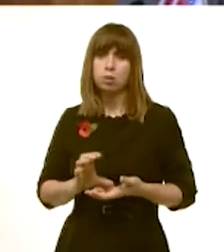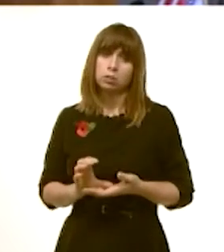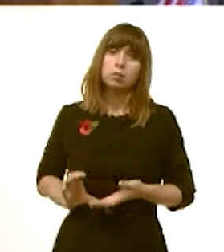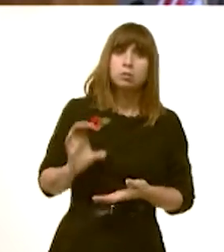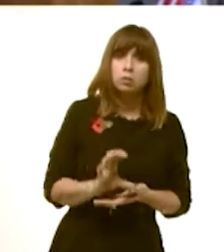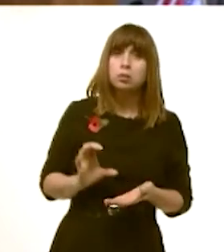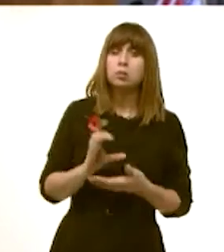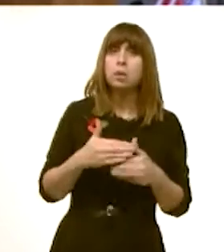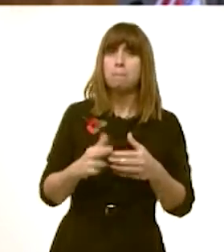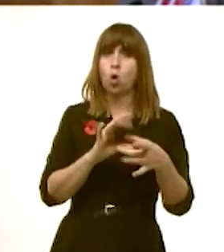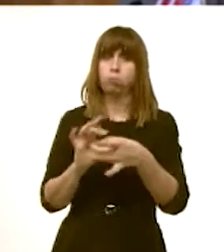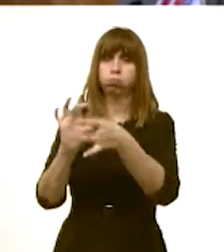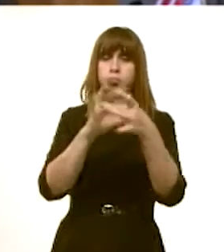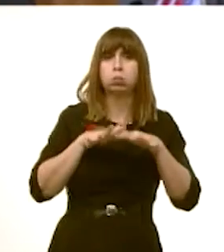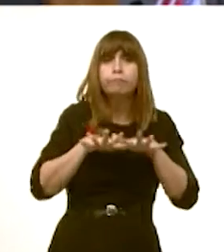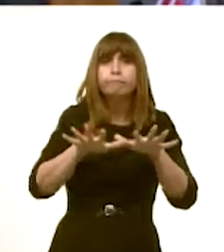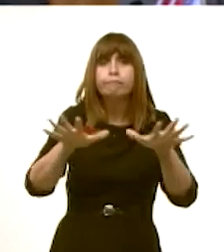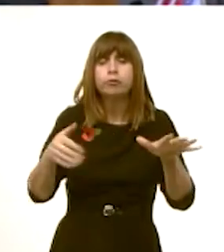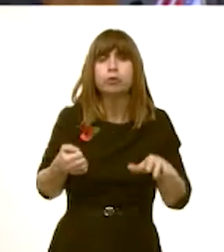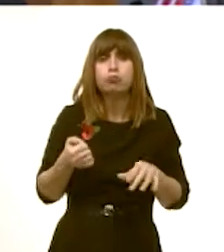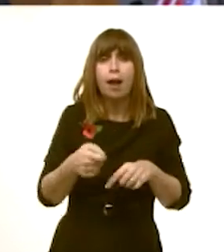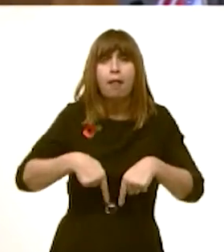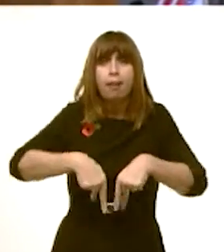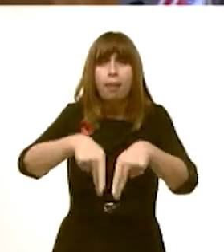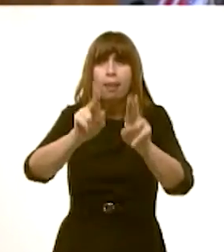As I say, I donít see how that chimes with the 30 per cent cut announced today in funding